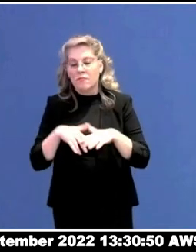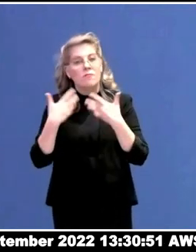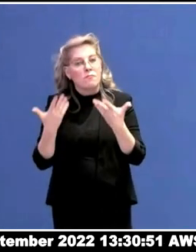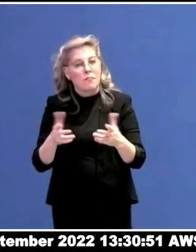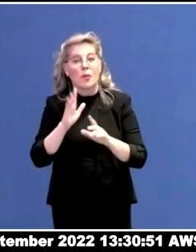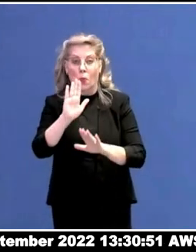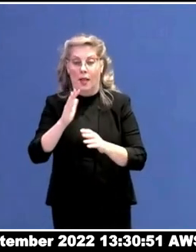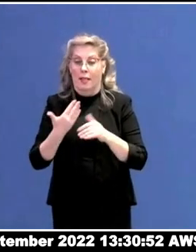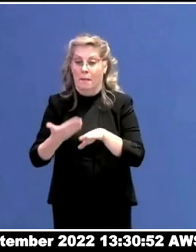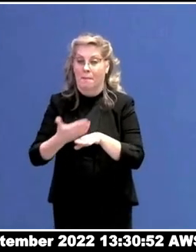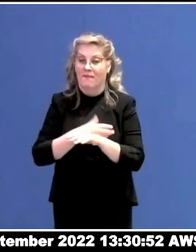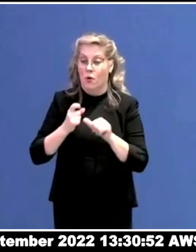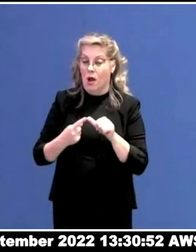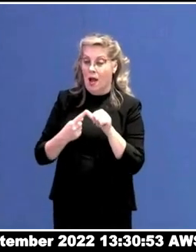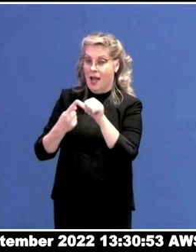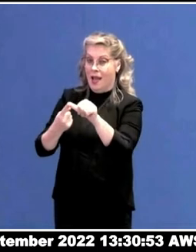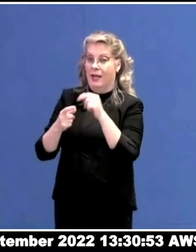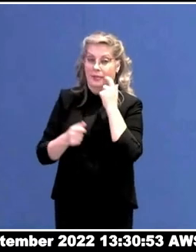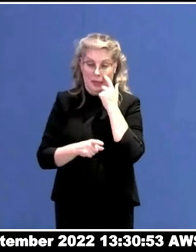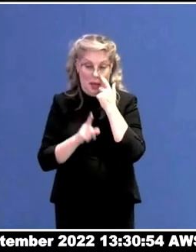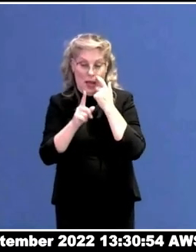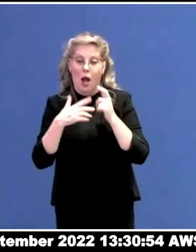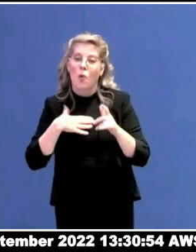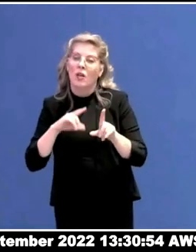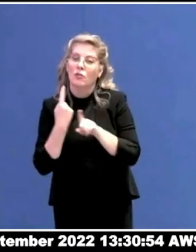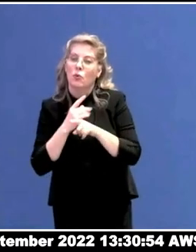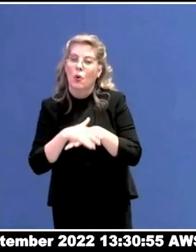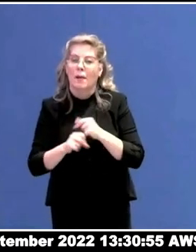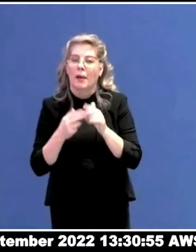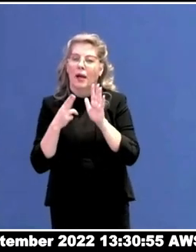a step further. It's my experience in New South Wales, for example, that the Department